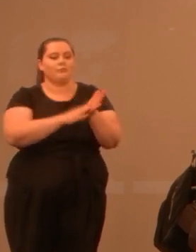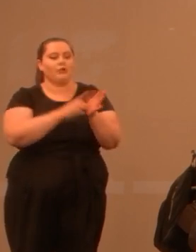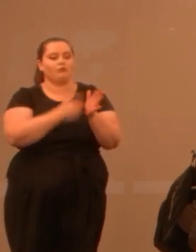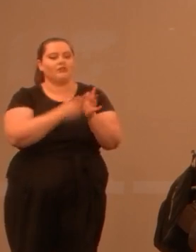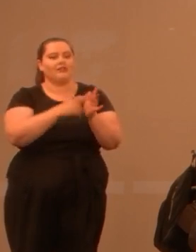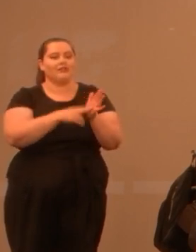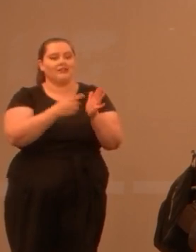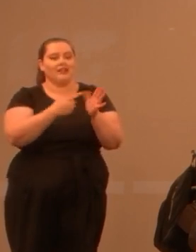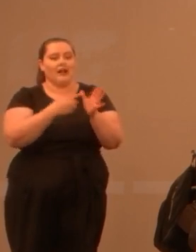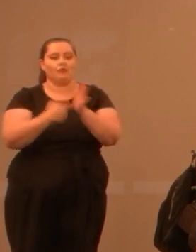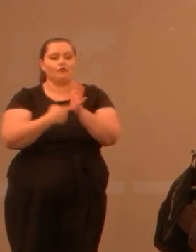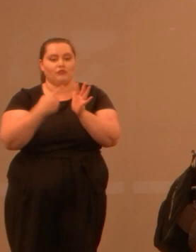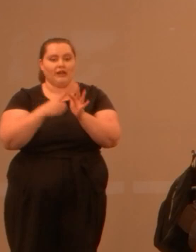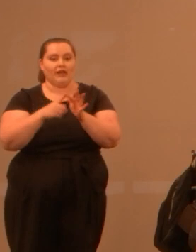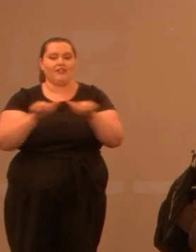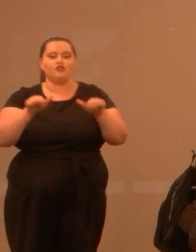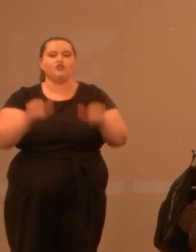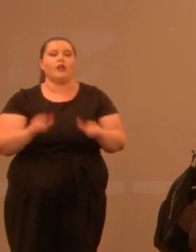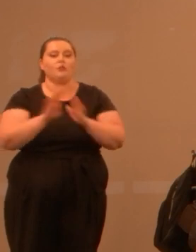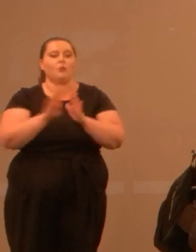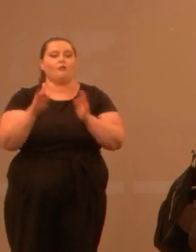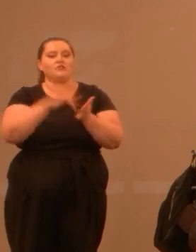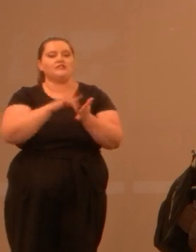the Chair of the Board for the Centre for Accessibility, Senator Jordan